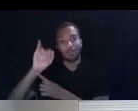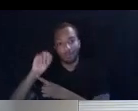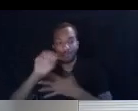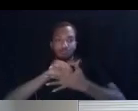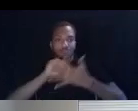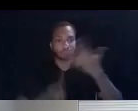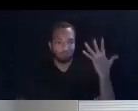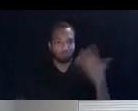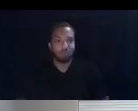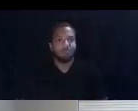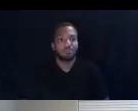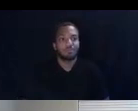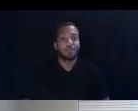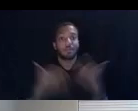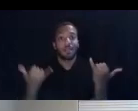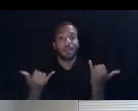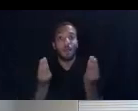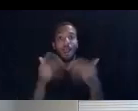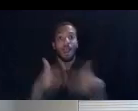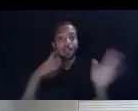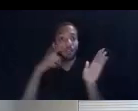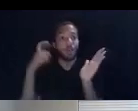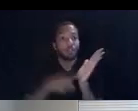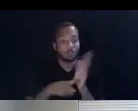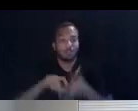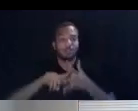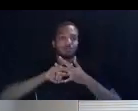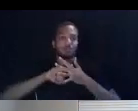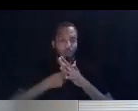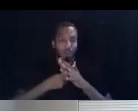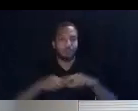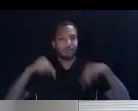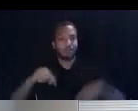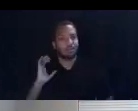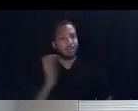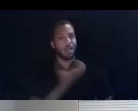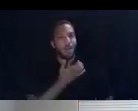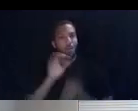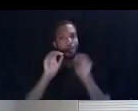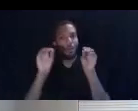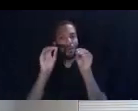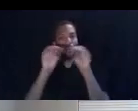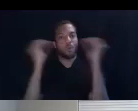So for our land acknowledgement. We start by acknowledging that the land on which OHEA is situated and which we occupy tonight.